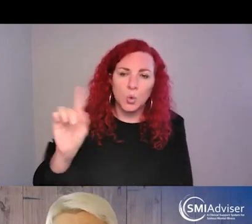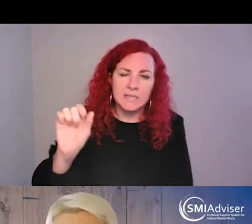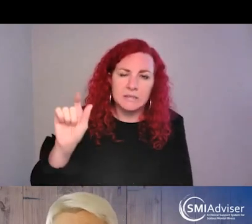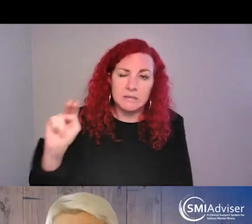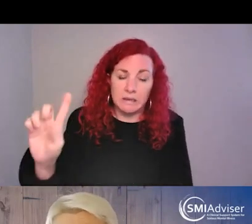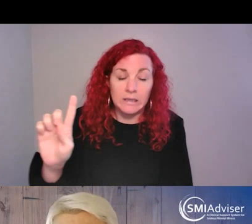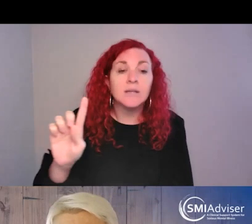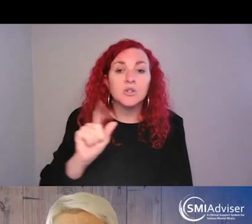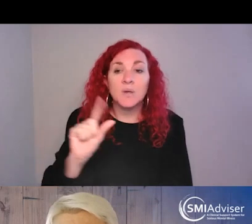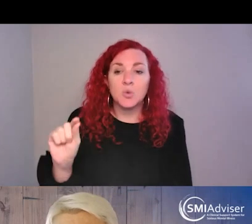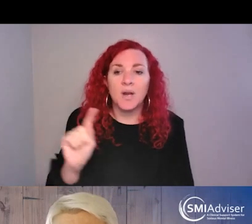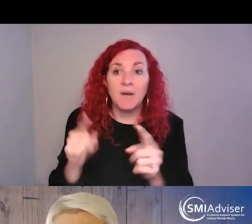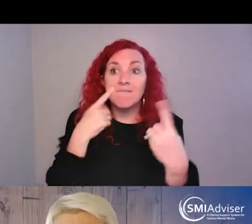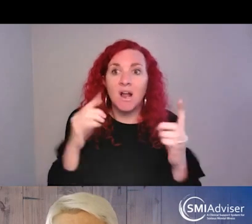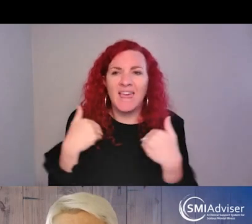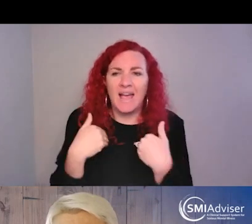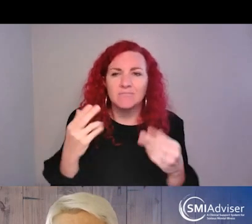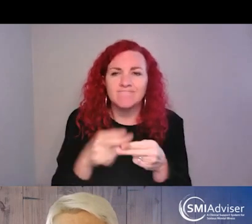THIS IS THE FIRST TIME THAT DOUBLE IHL WILL BE